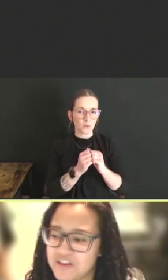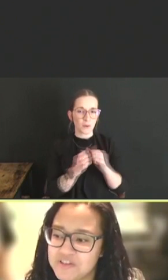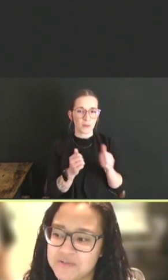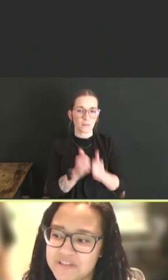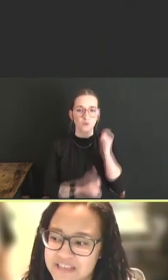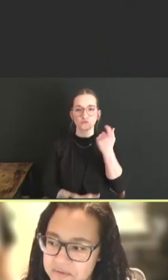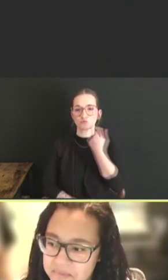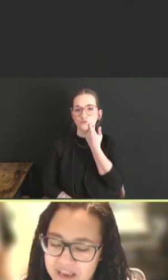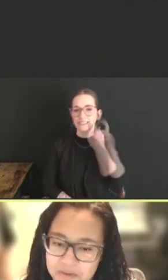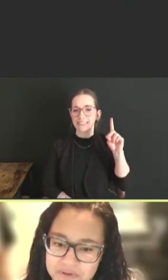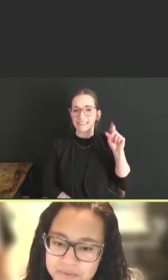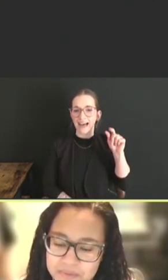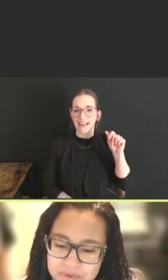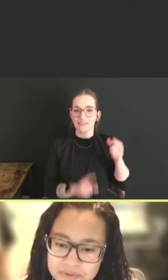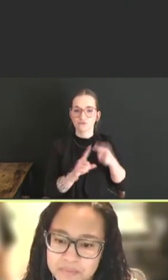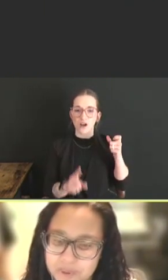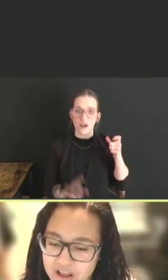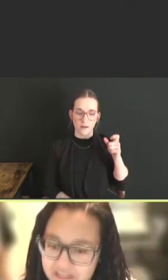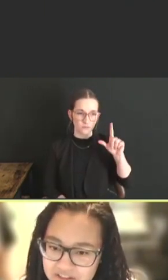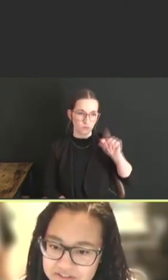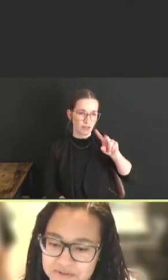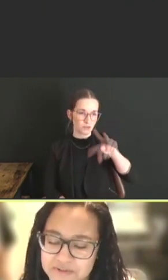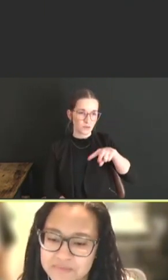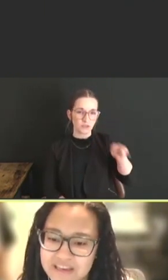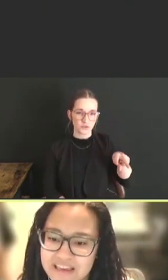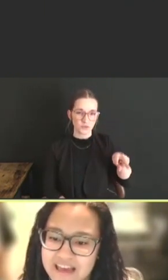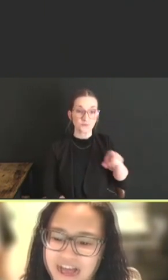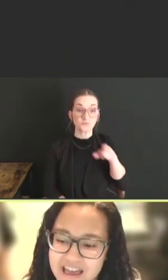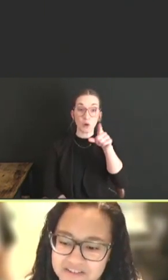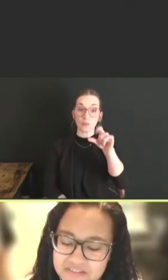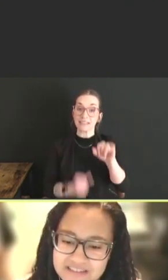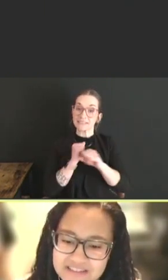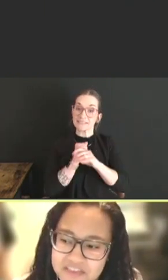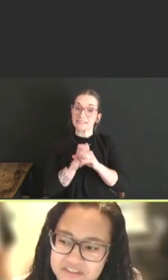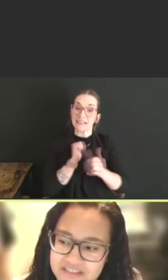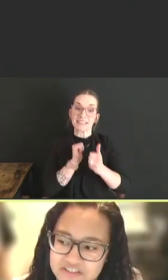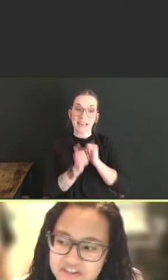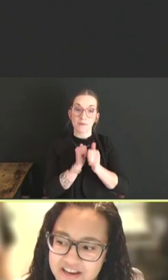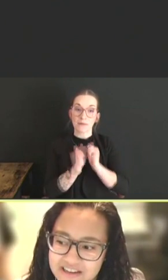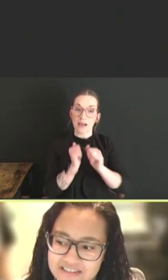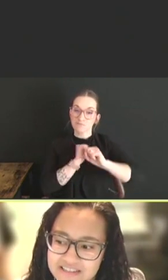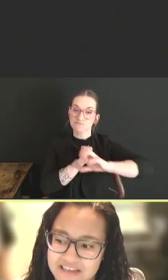So this campaign was promoted broadly on social media, at events at the center, and as I said,